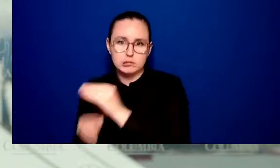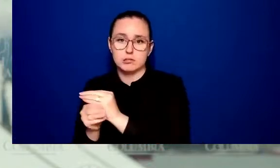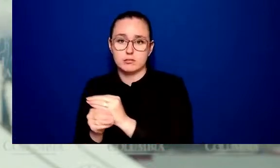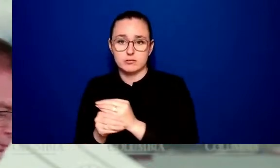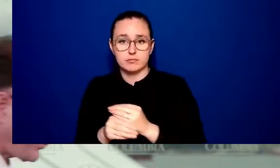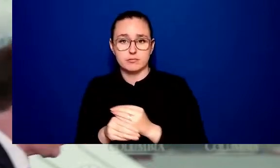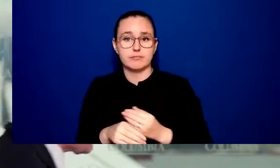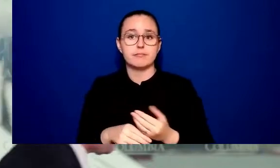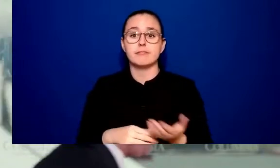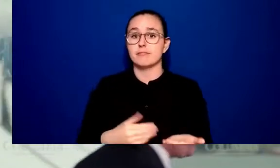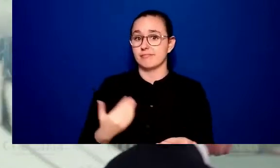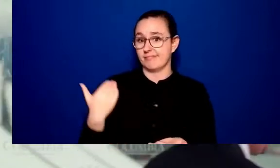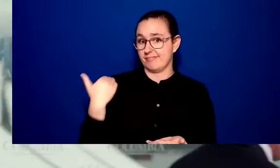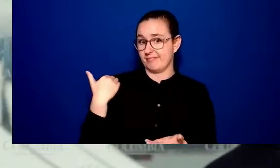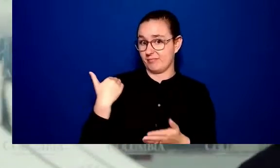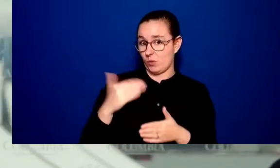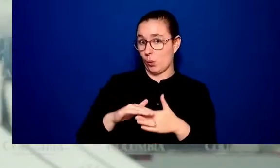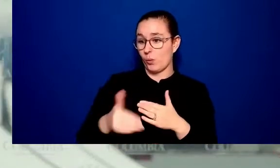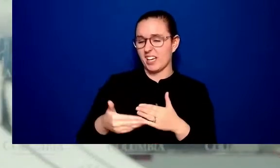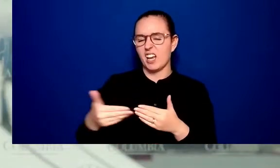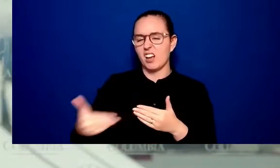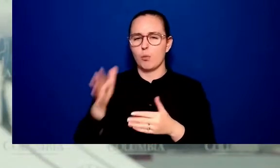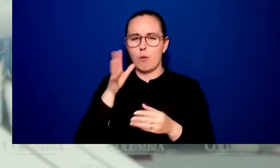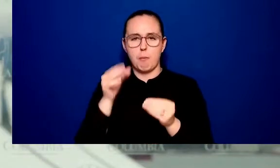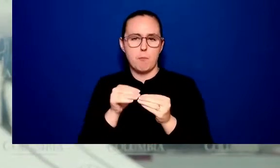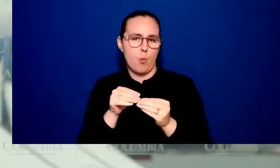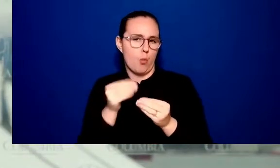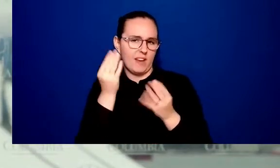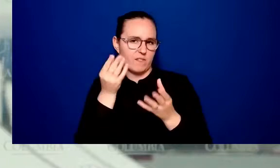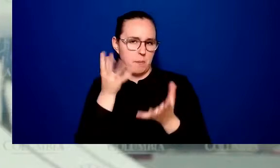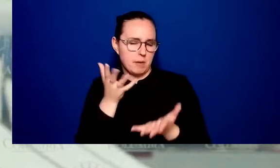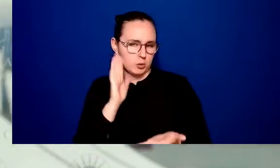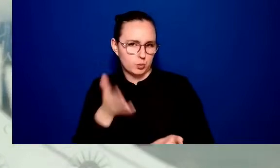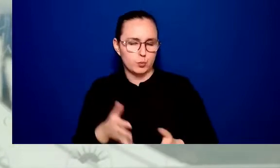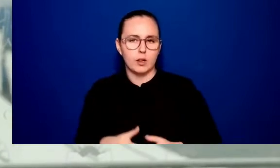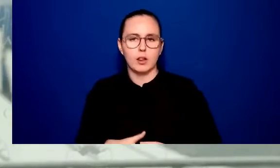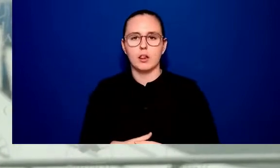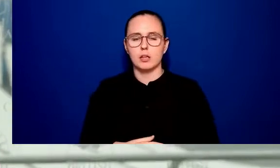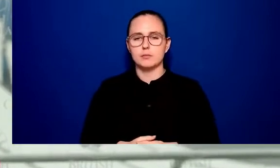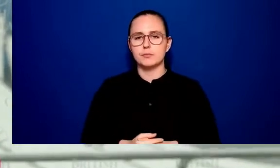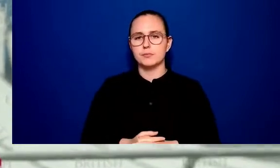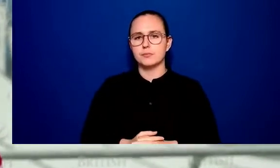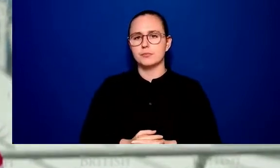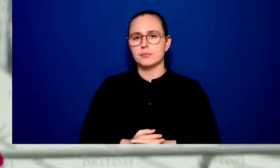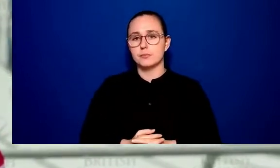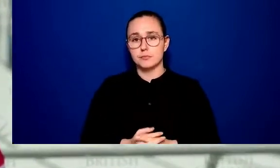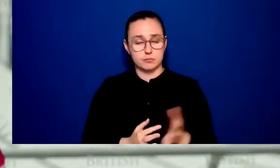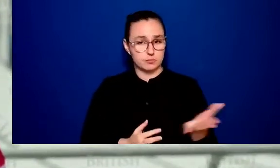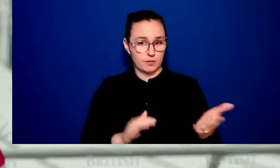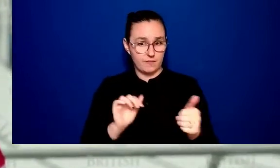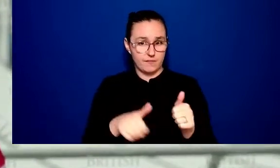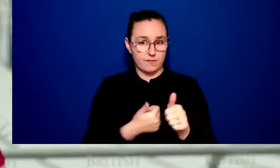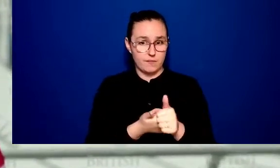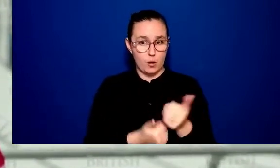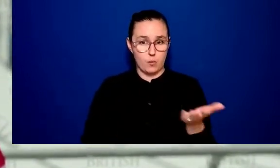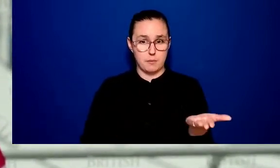said. Did you ever follow up? Yes Thank you. So, Minister, do